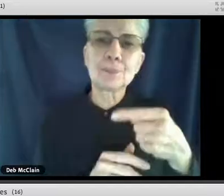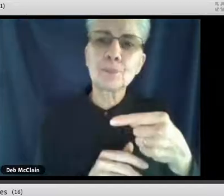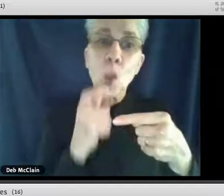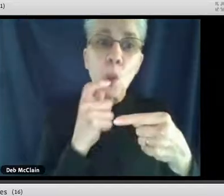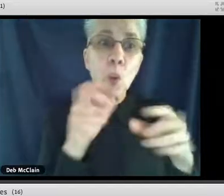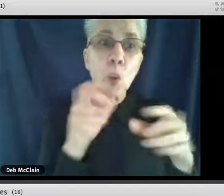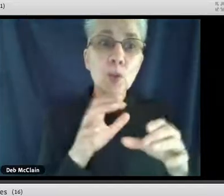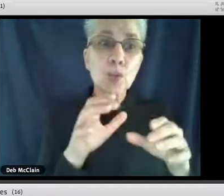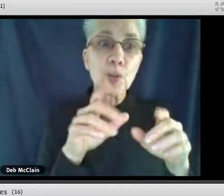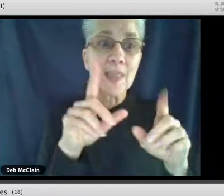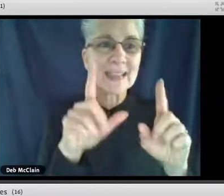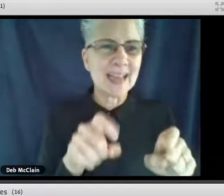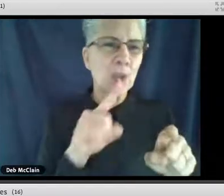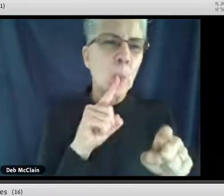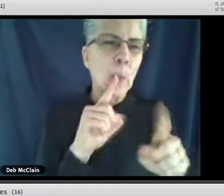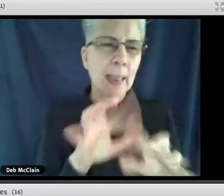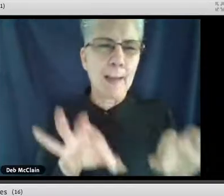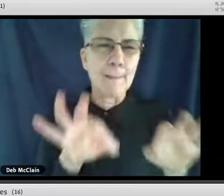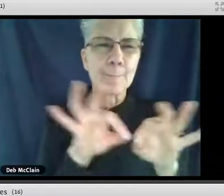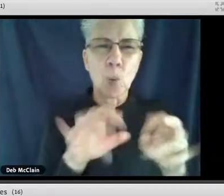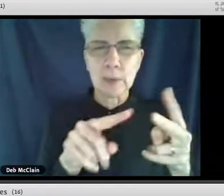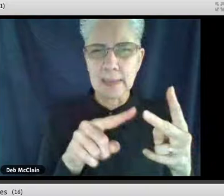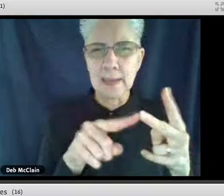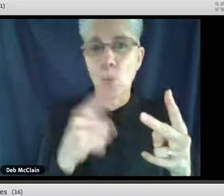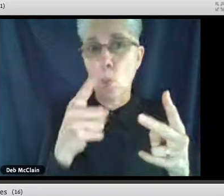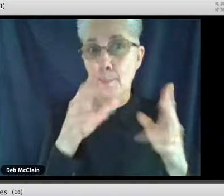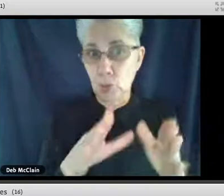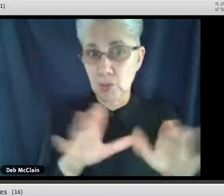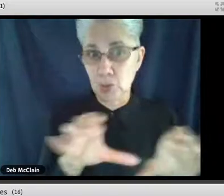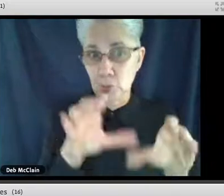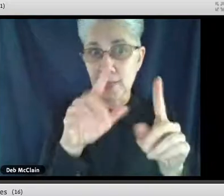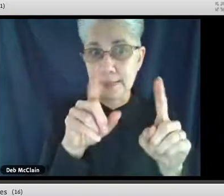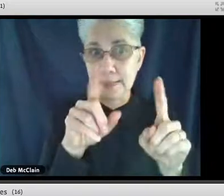It's really important that this is one person, or if it's two people, it's two people.